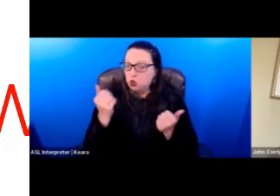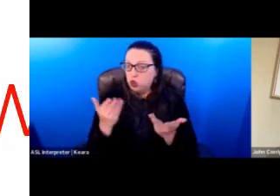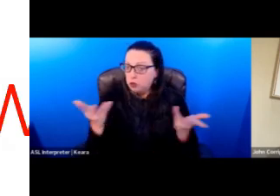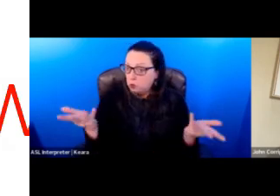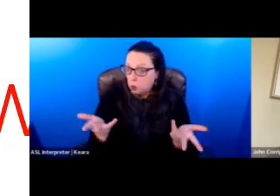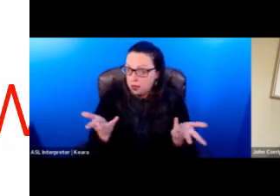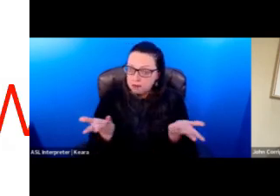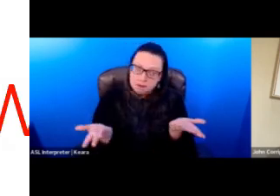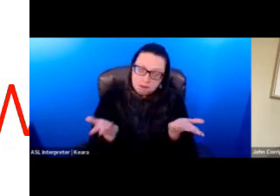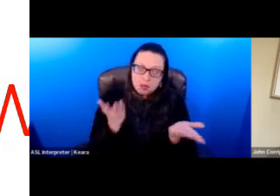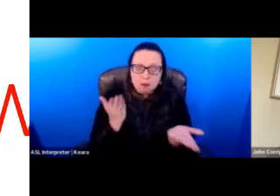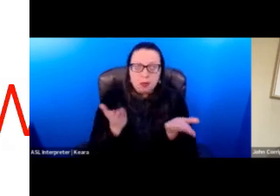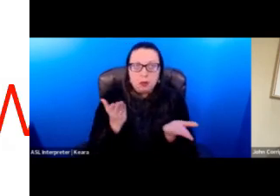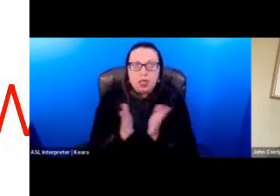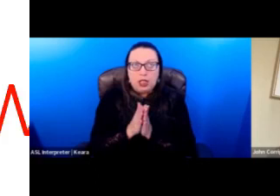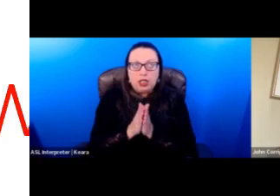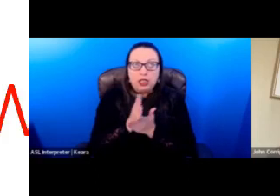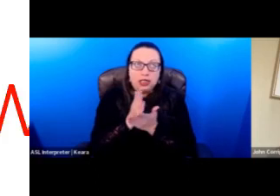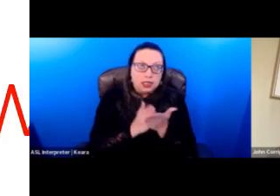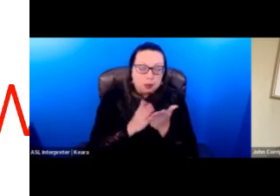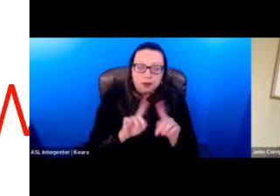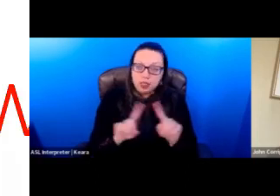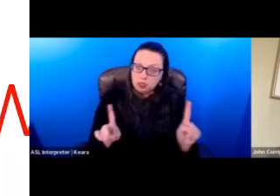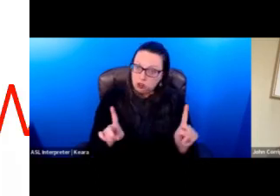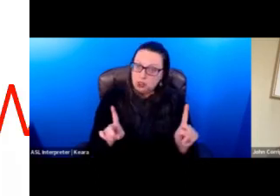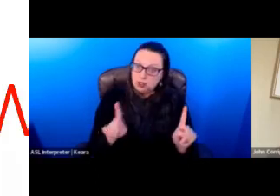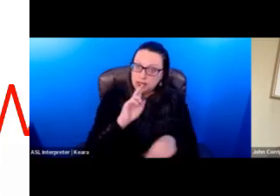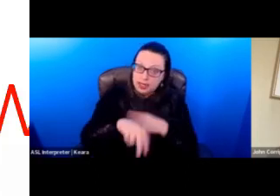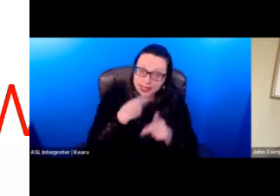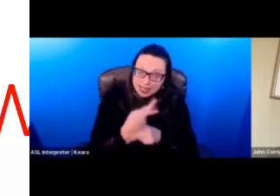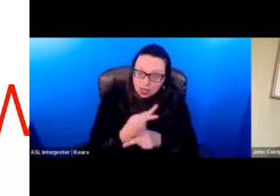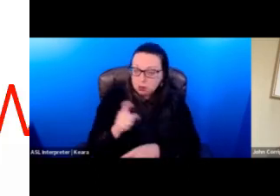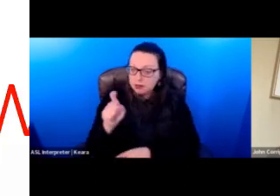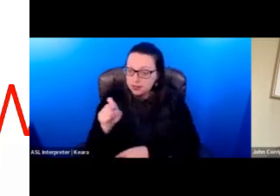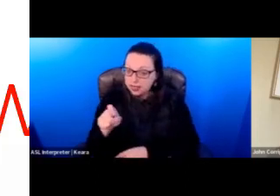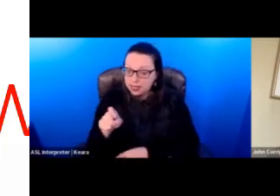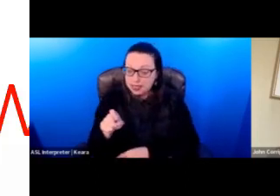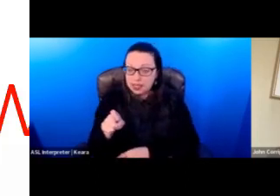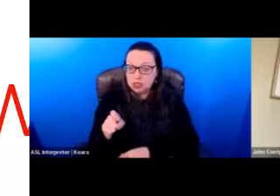that was some of those differences in the types of needs are not that great. But